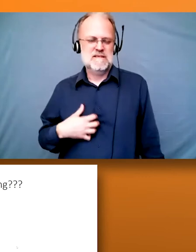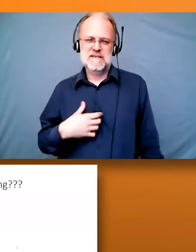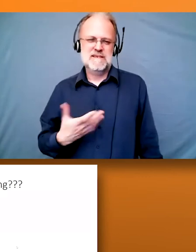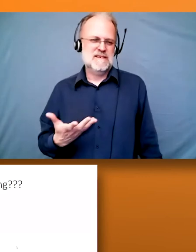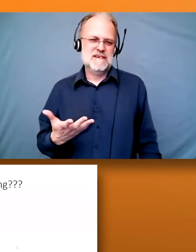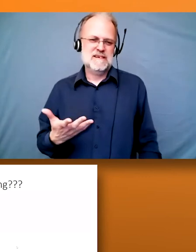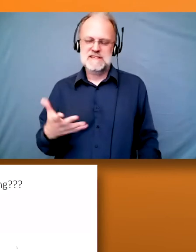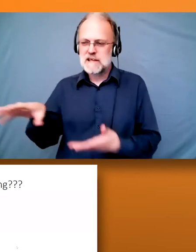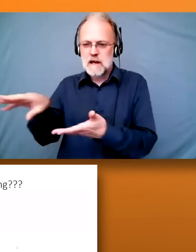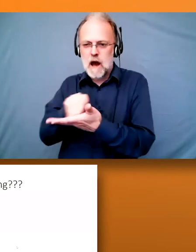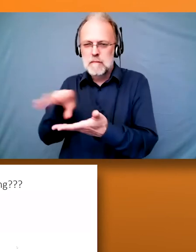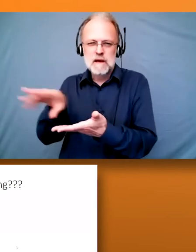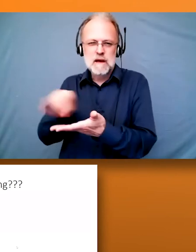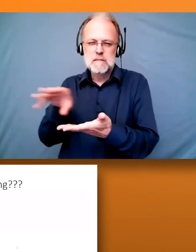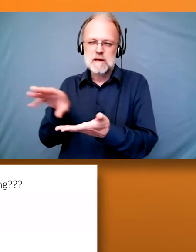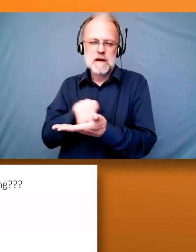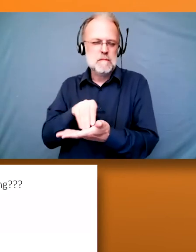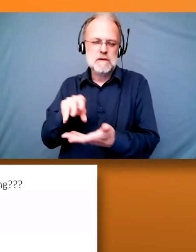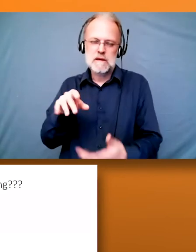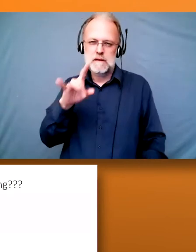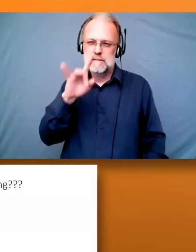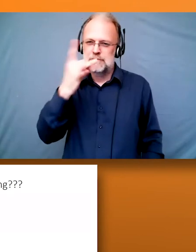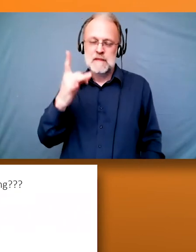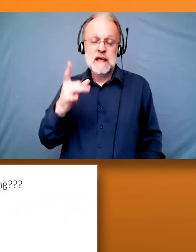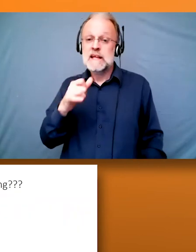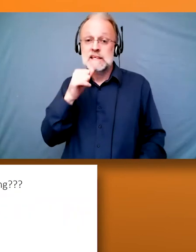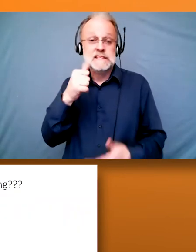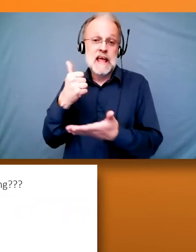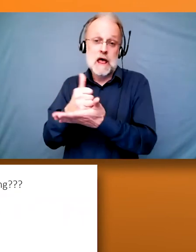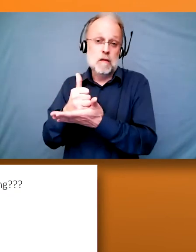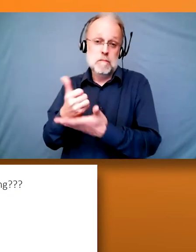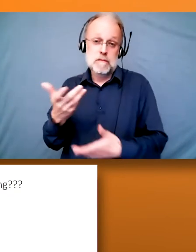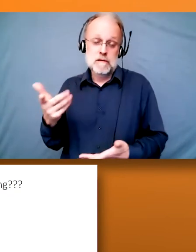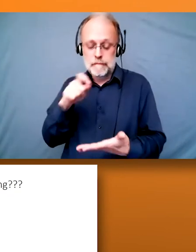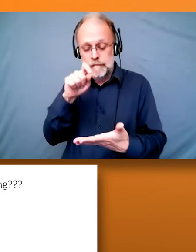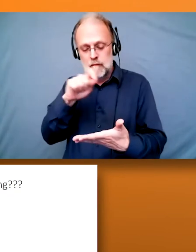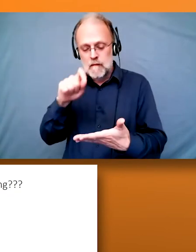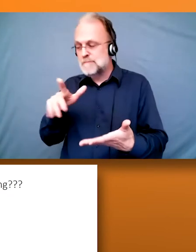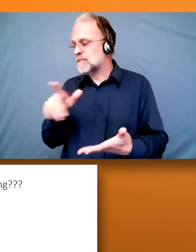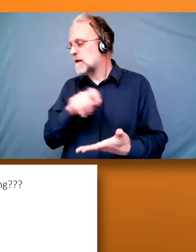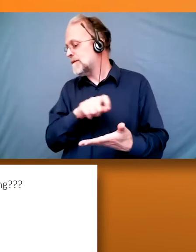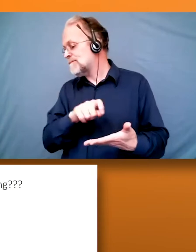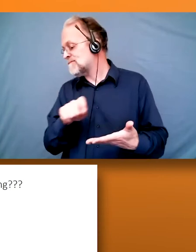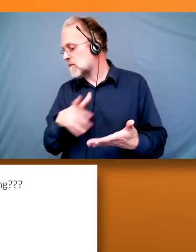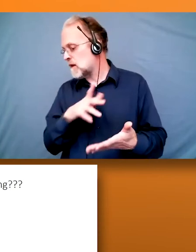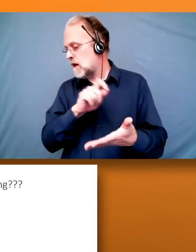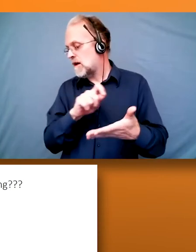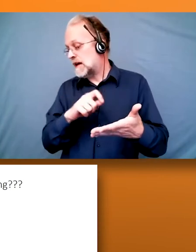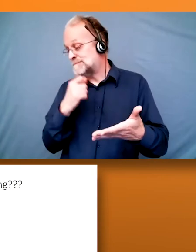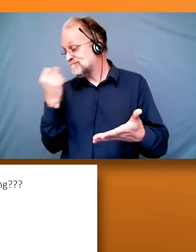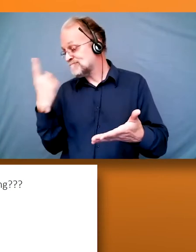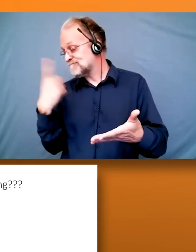Here's the word, copy the dictionary definition. It's not terribly helpful, because oftentimes they don't understand